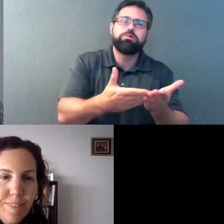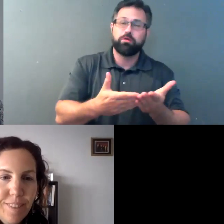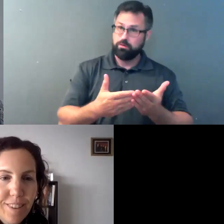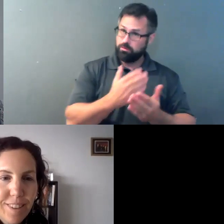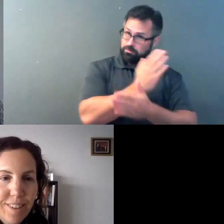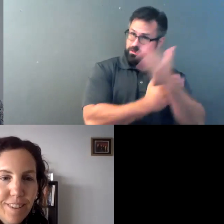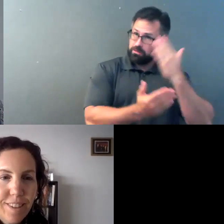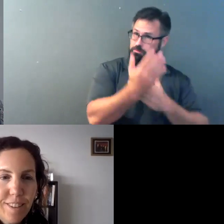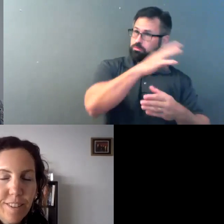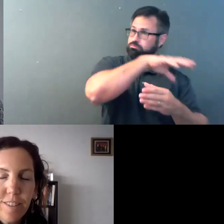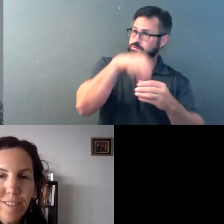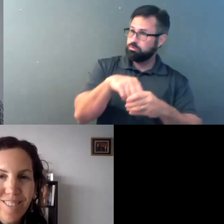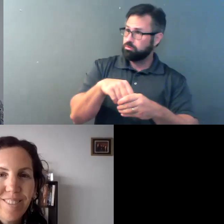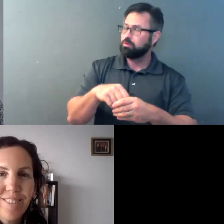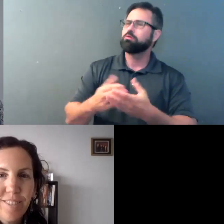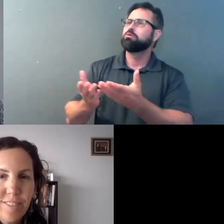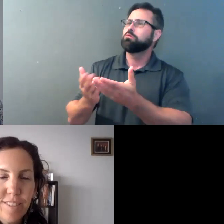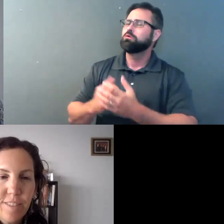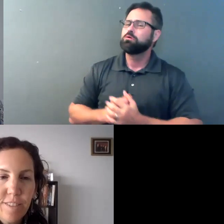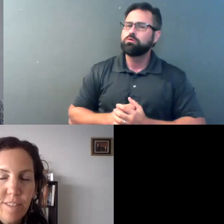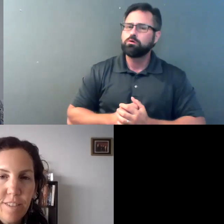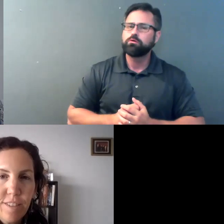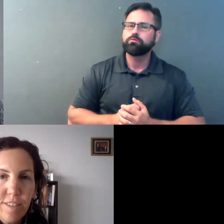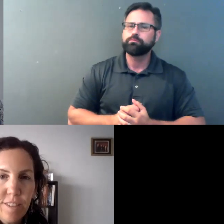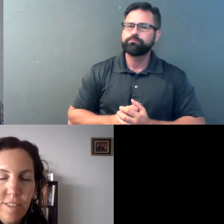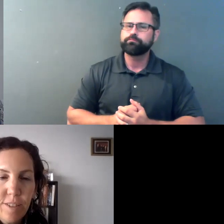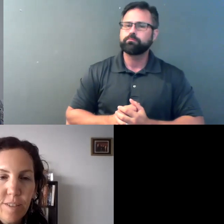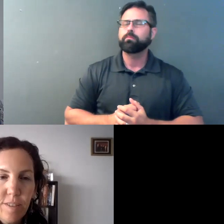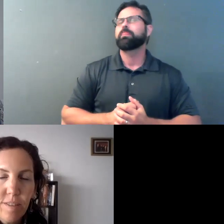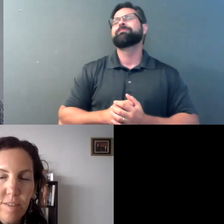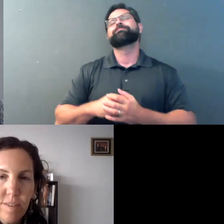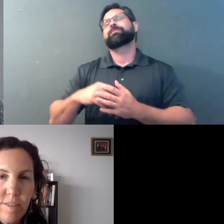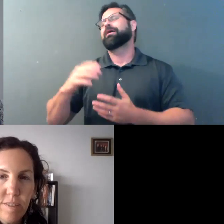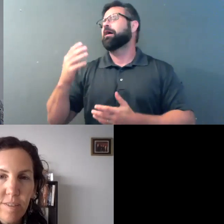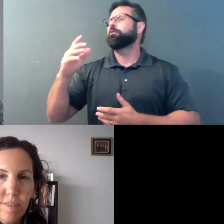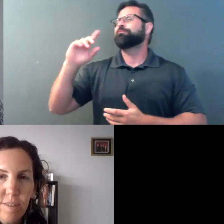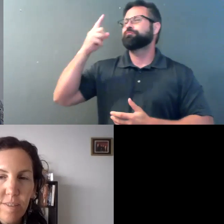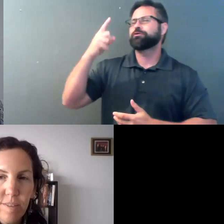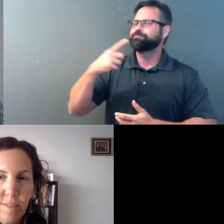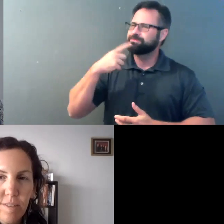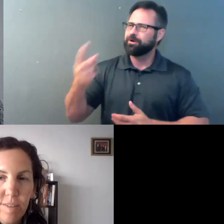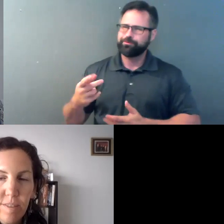uh welcome to you um thank you for uh taking the time to join us today i know everybody is